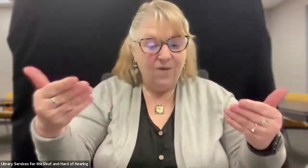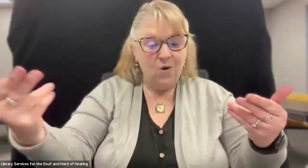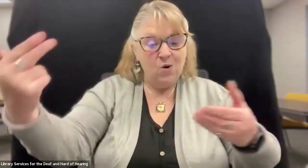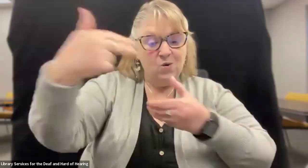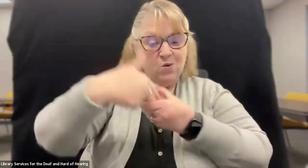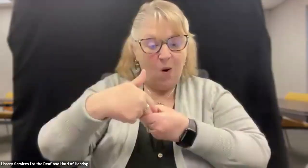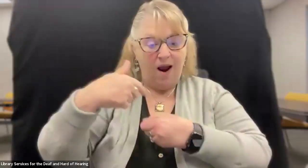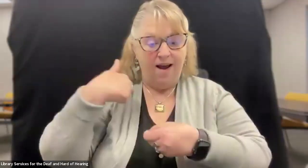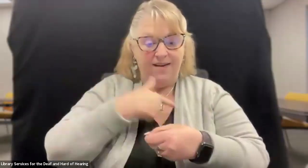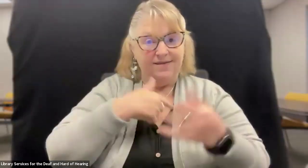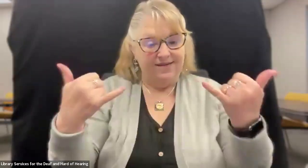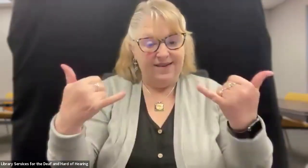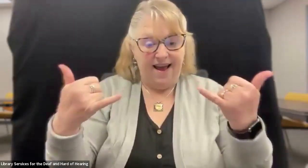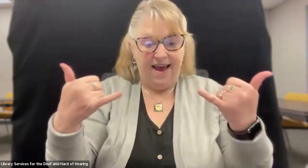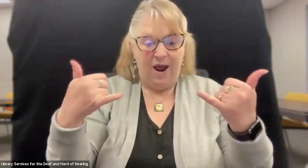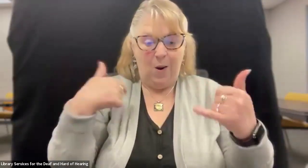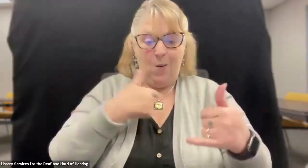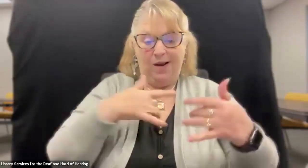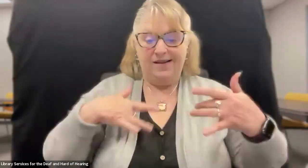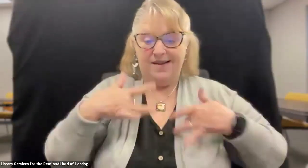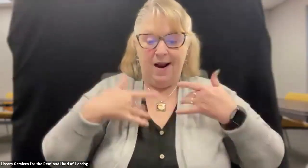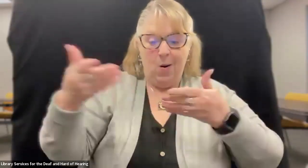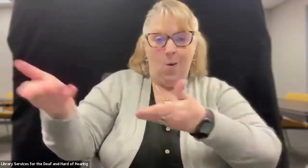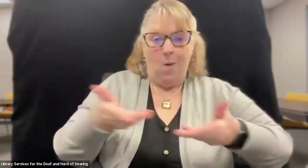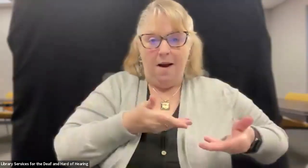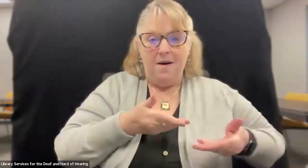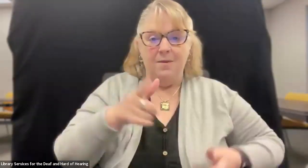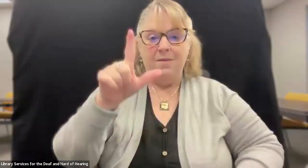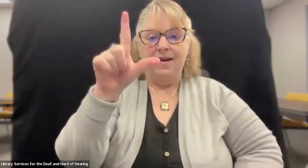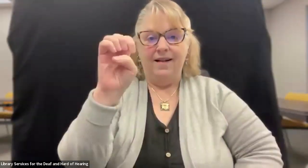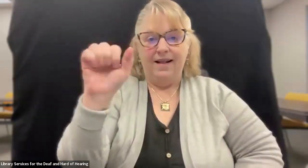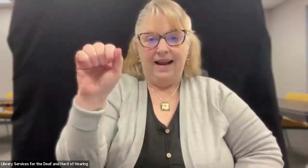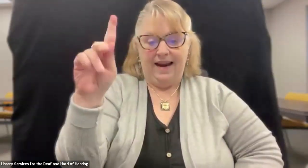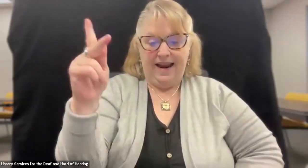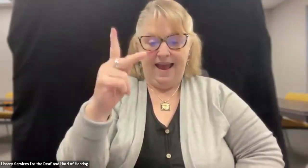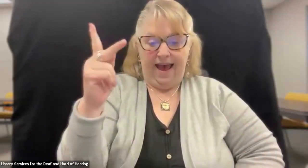So again, I want to say thank you for joining us today. We are excited to welcome